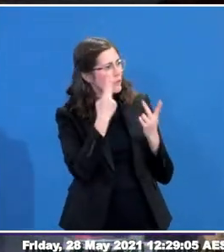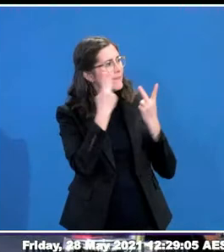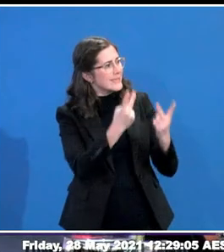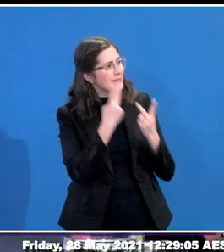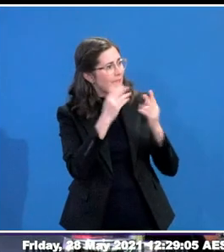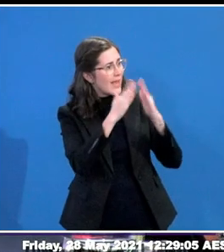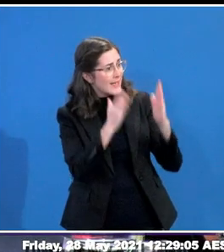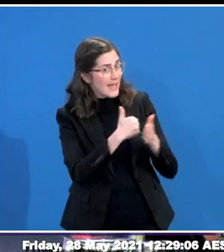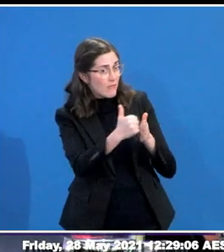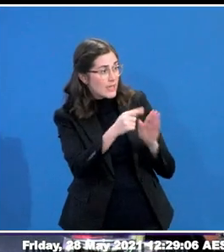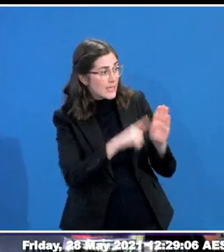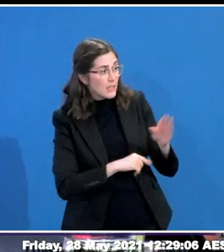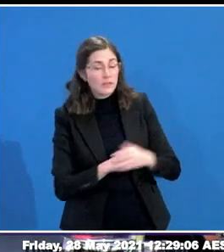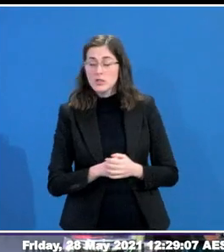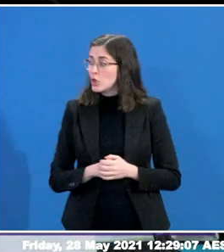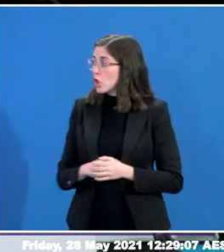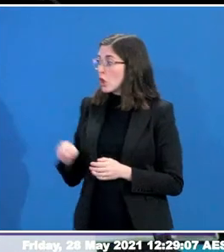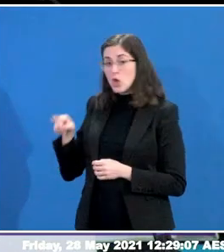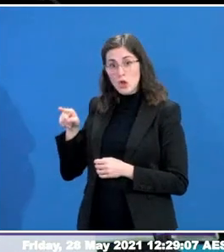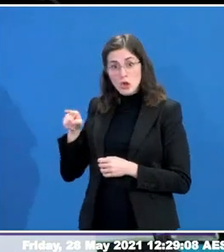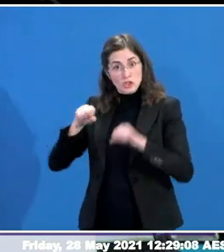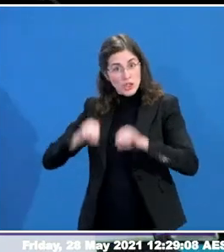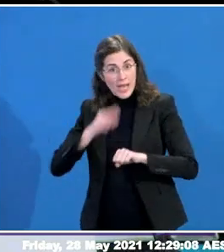Do you mean visit the 48 houses? Yes.